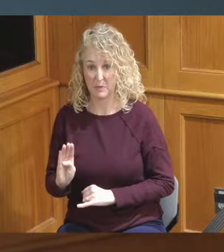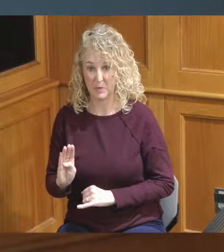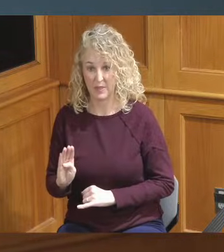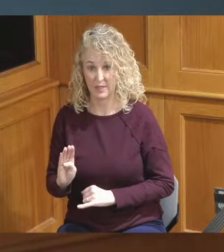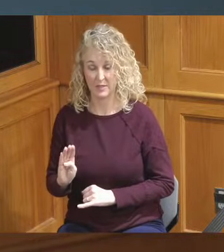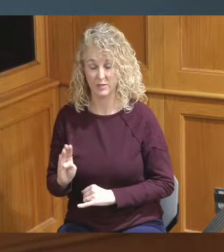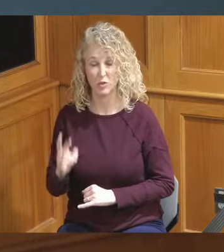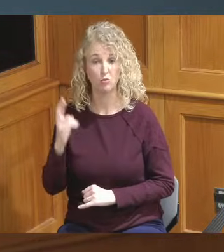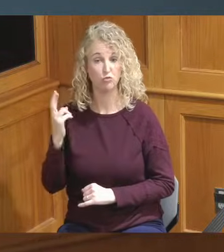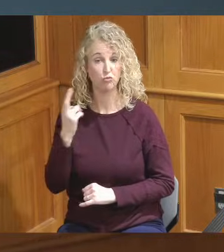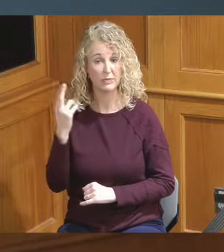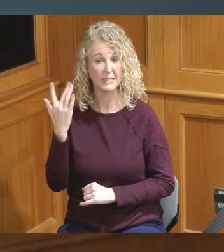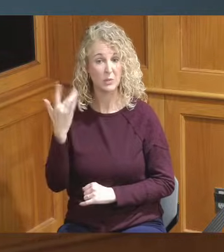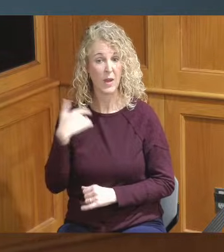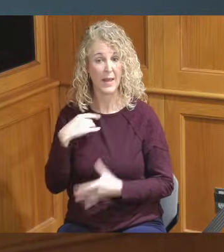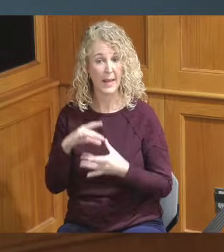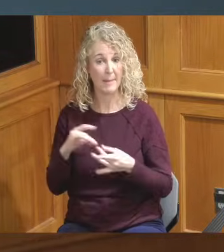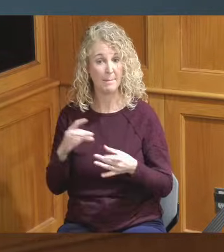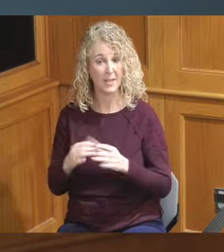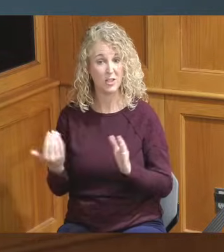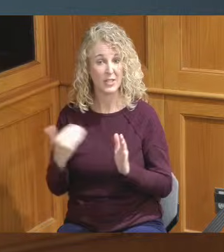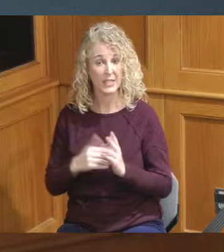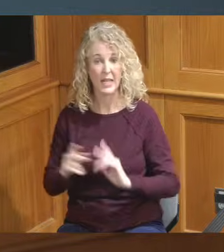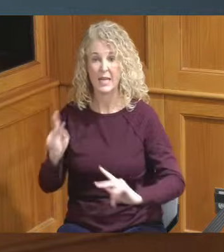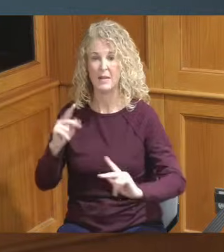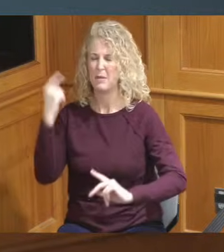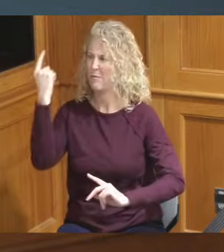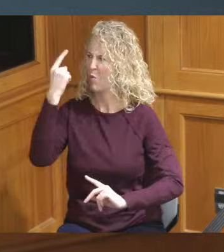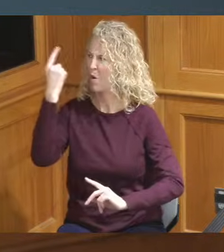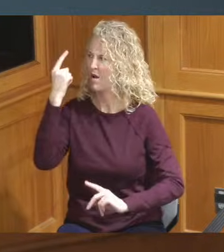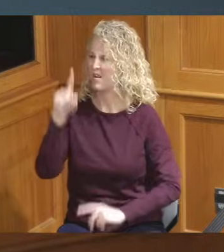the reason why I bring that up again is because people were wondering about the hundred million.